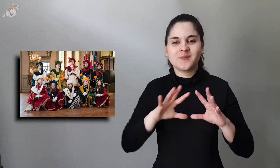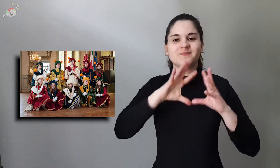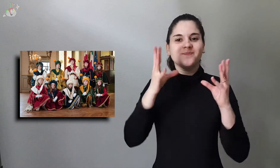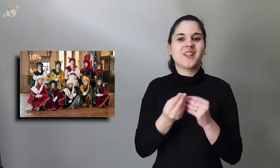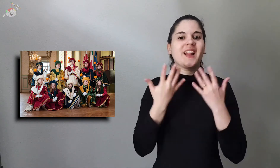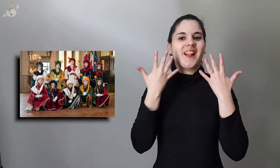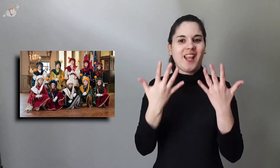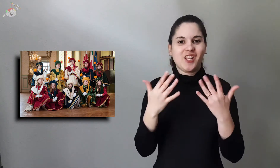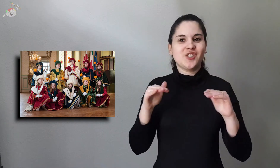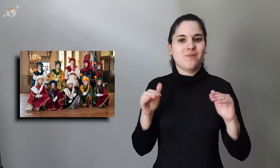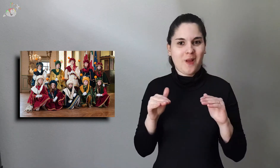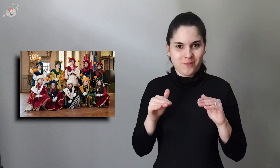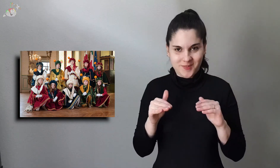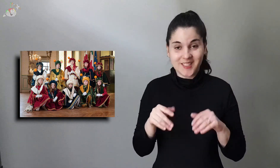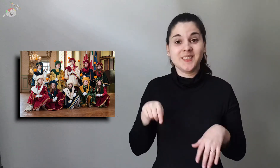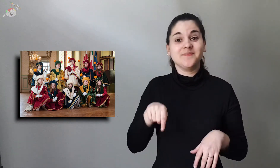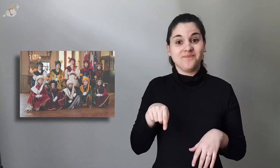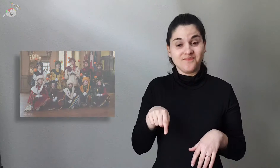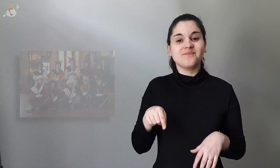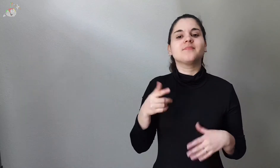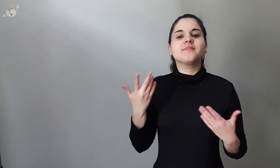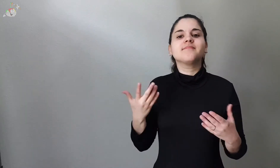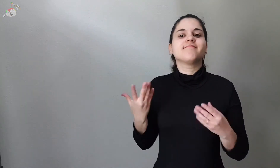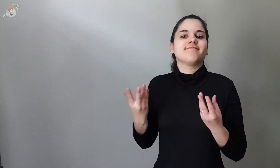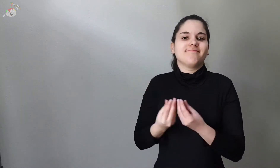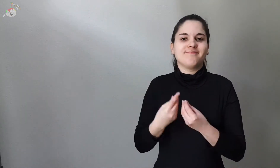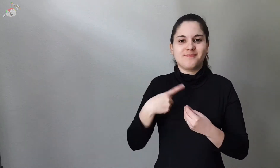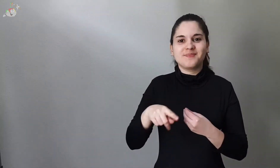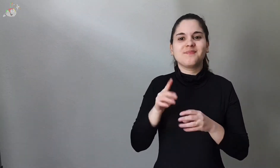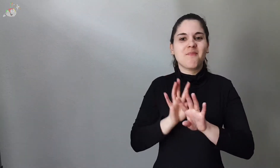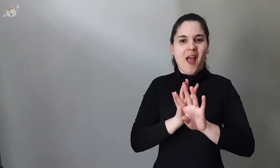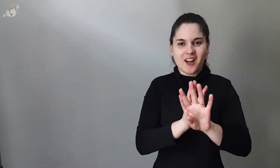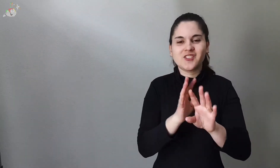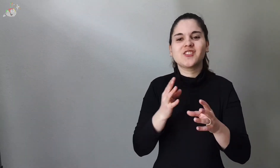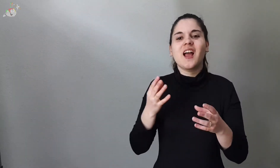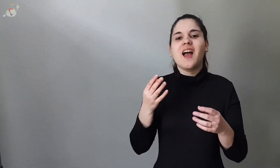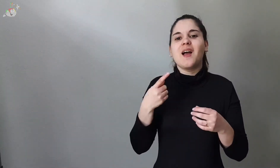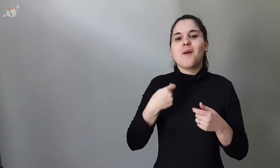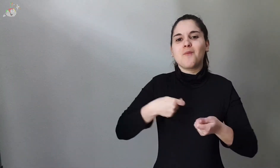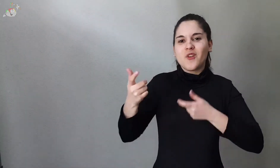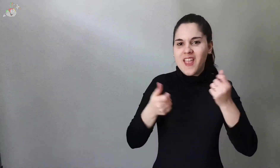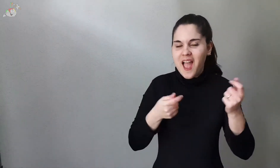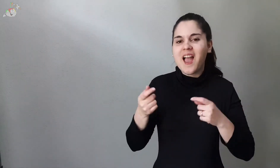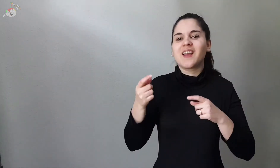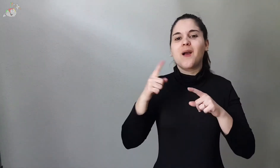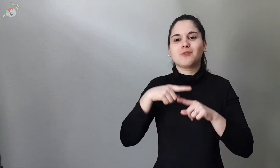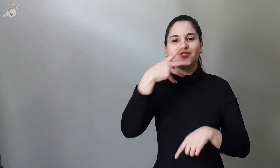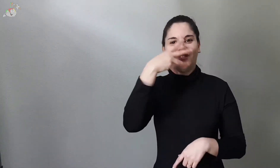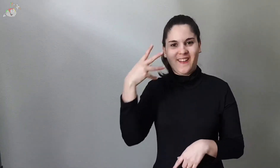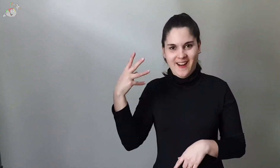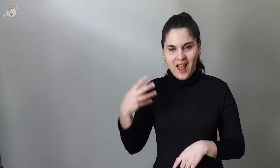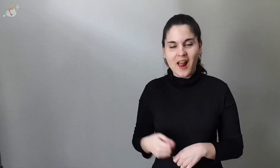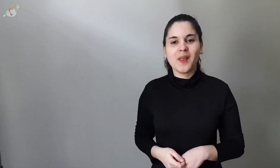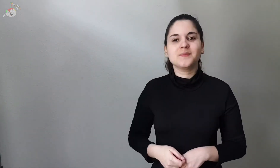these 10 children march together with the Mugnaia and the General.